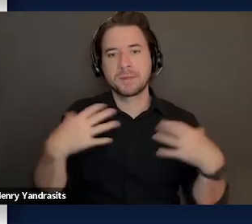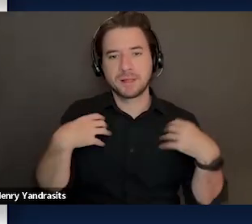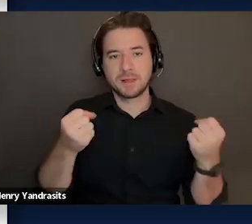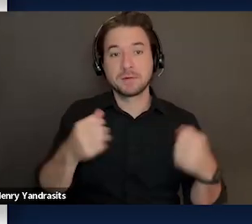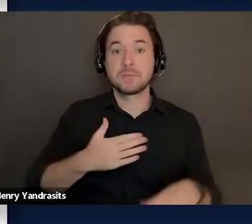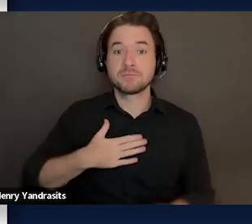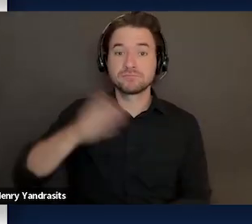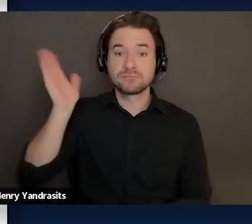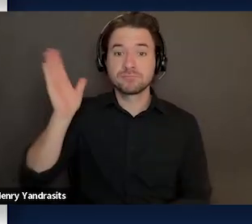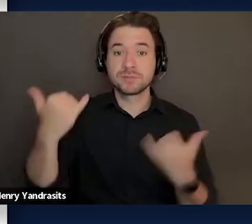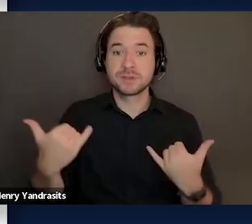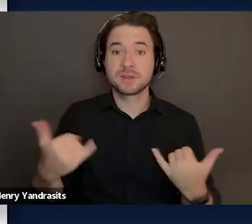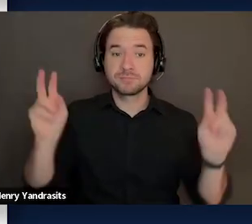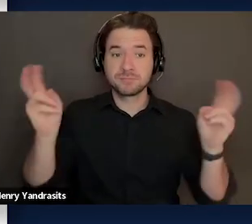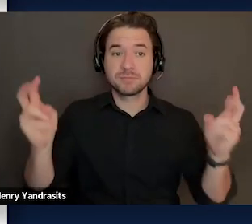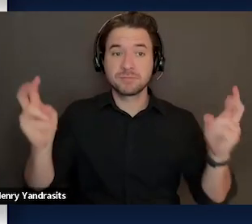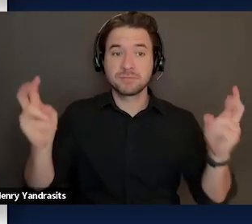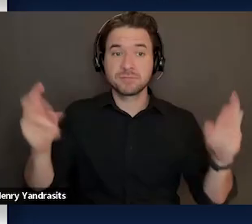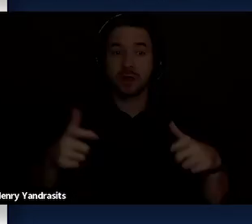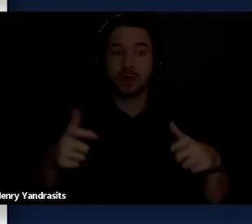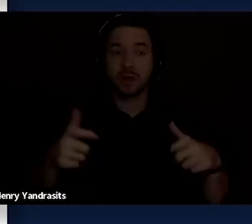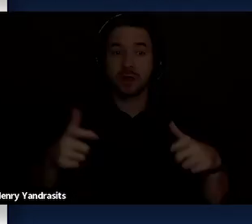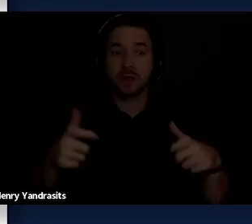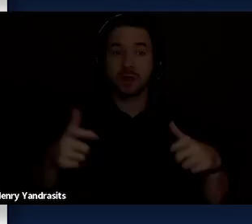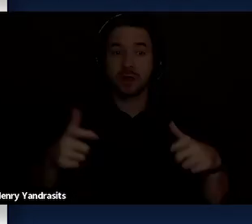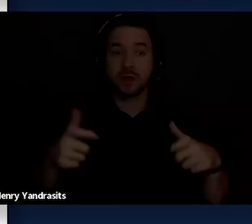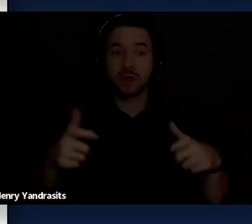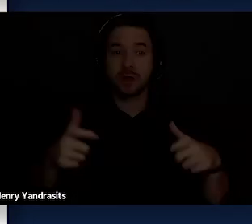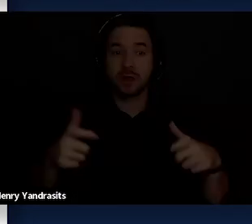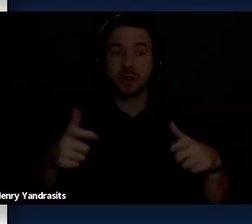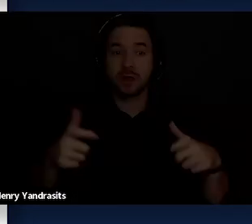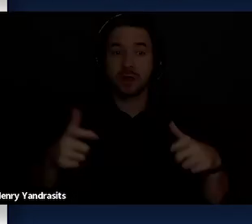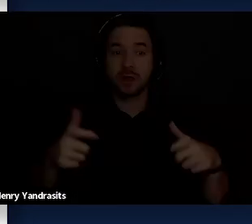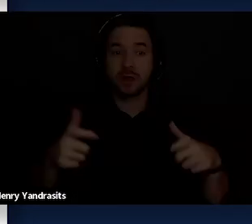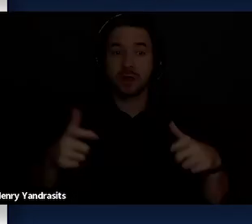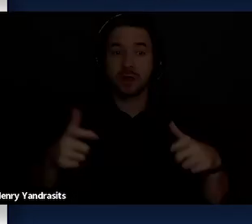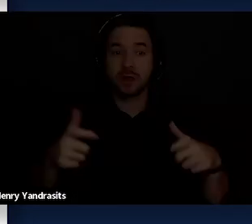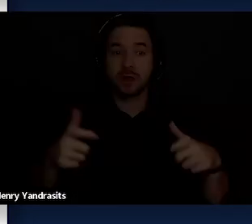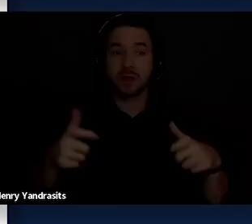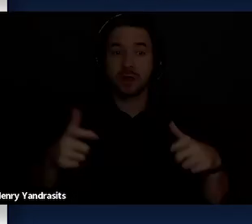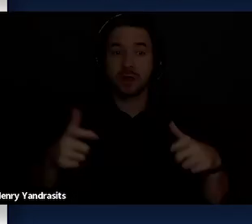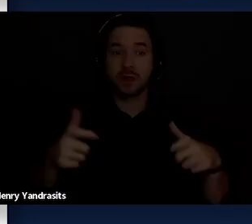My talk today is titled, Large and Heterogeneous. Disability, health disparities.